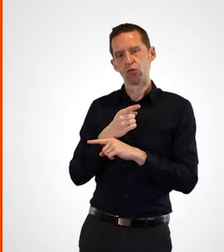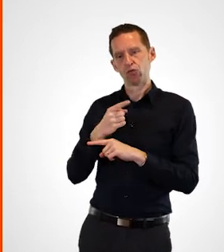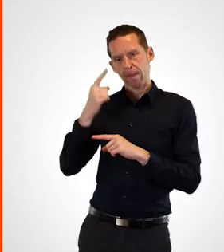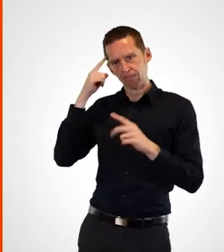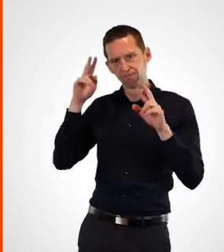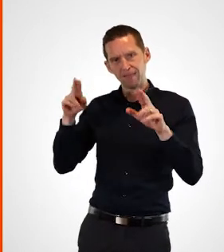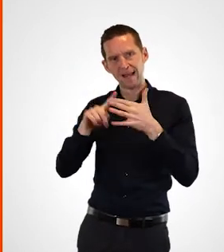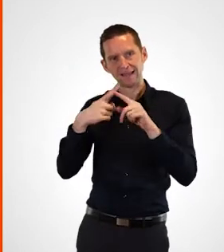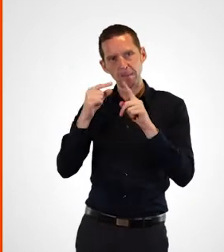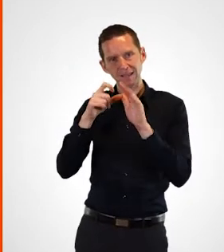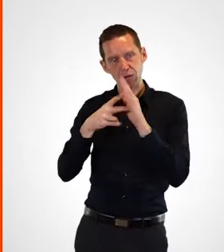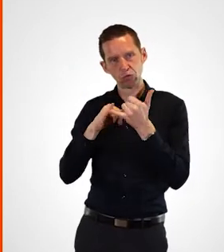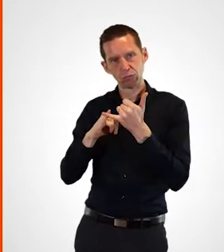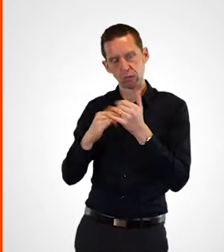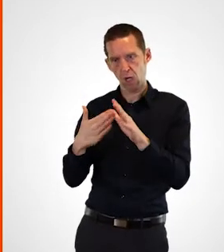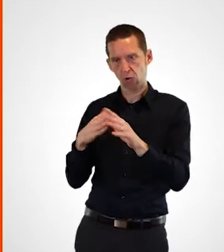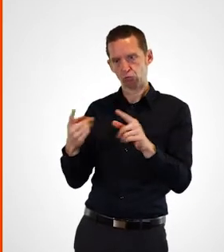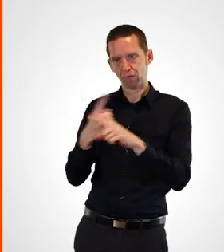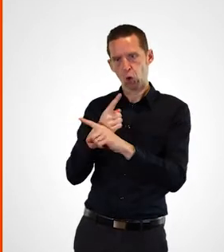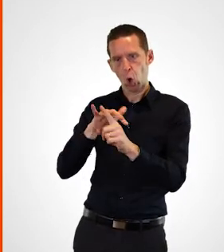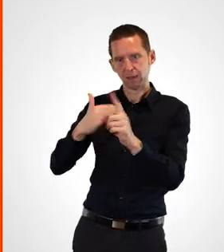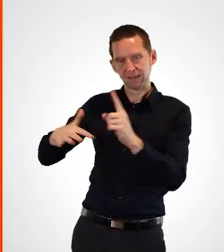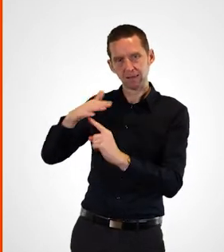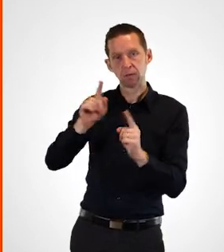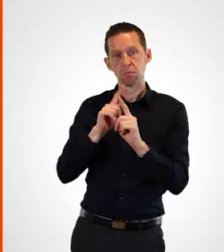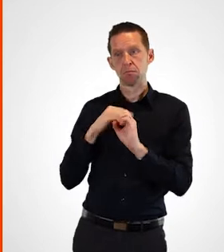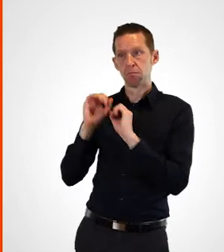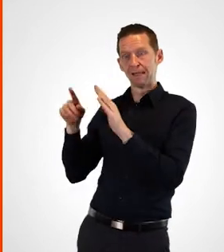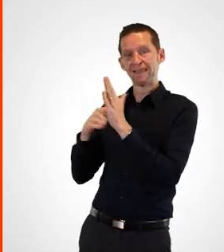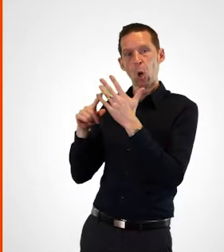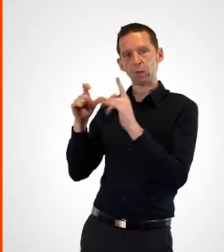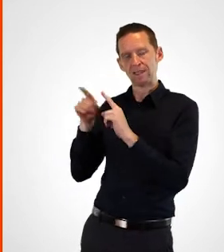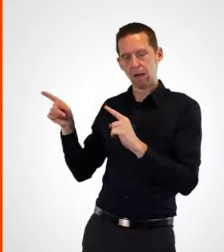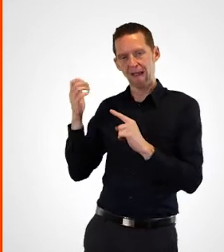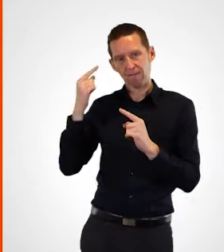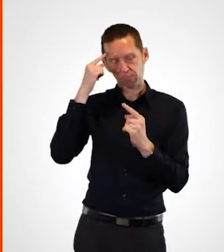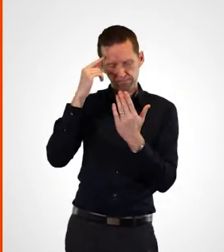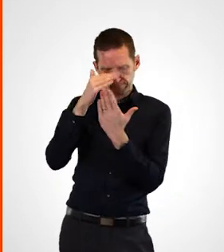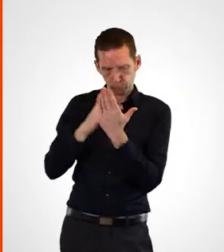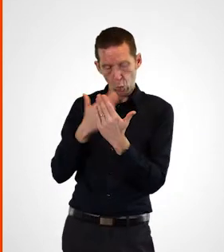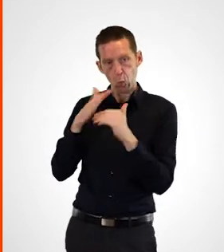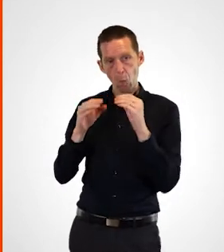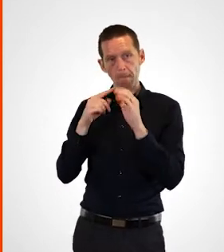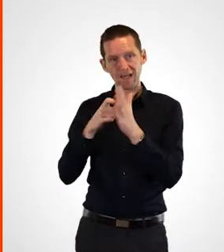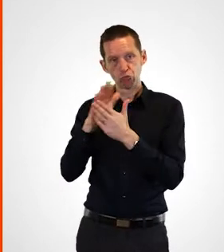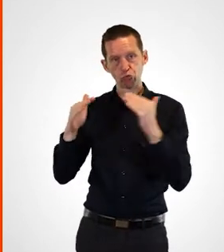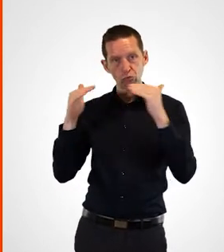context and that now we're really being charged as teachers of the deaf with a new benchmark, that the majority, most all,